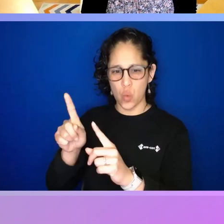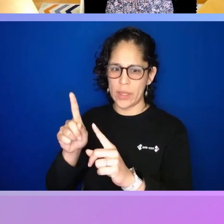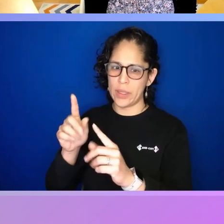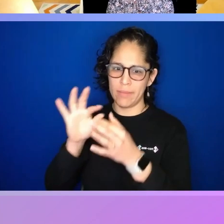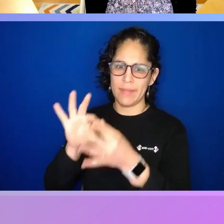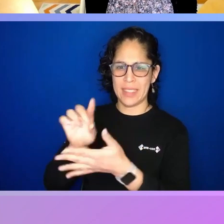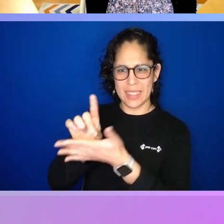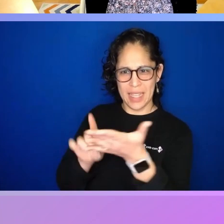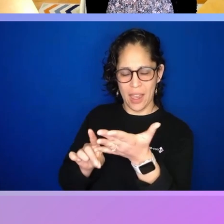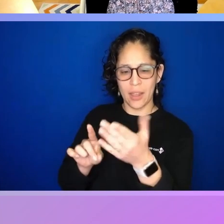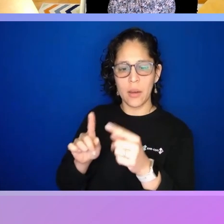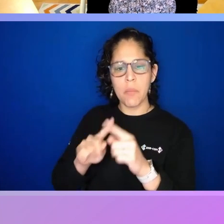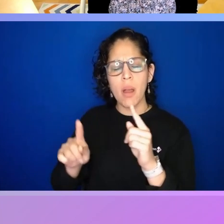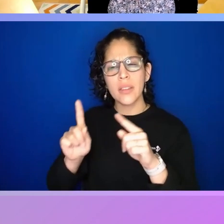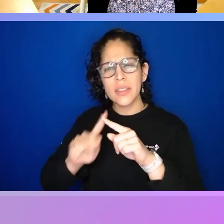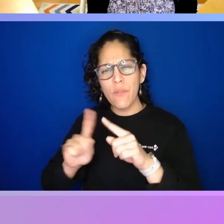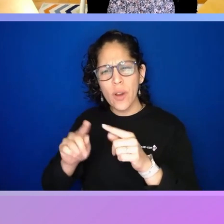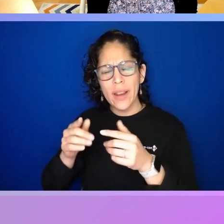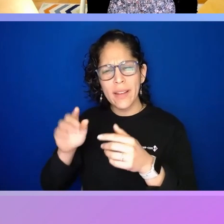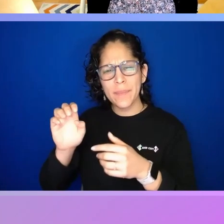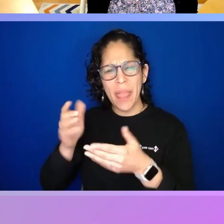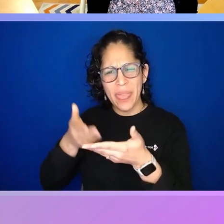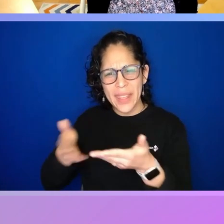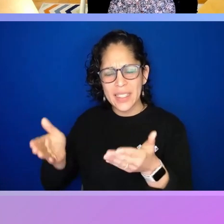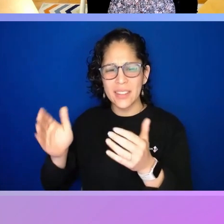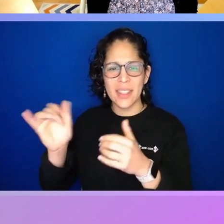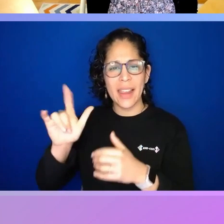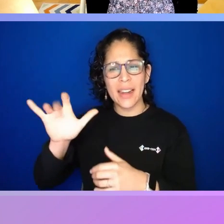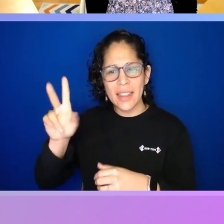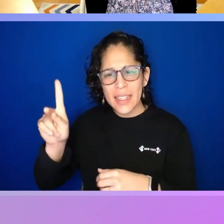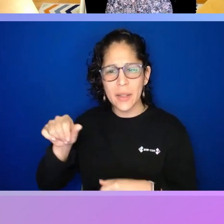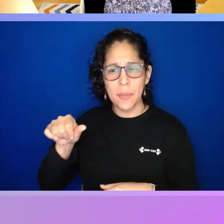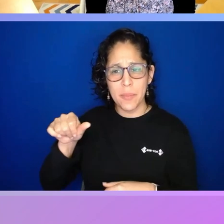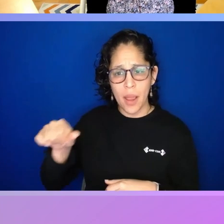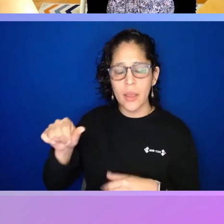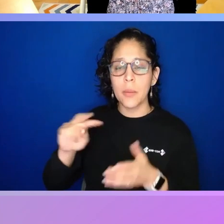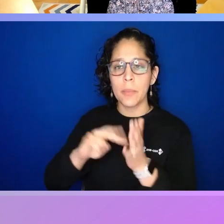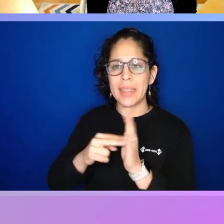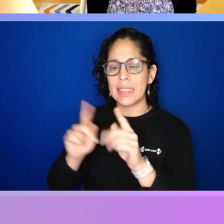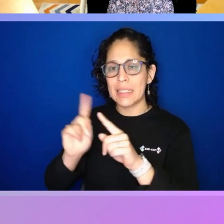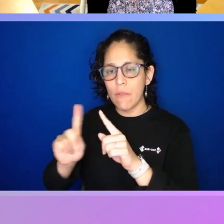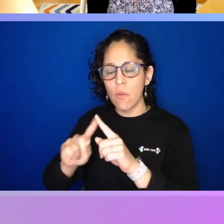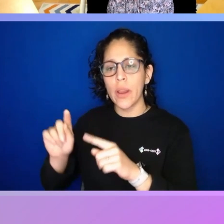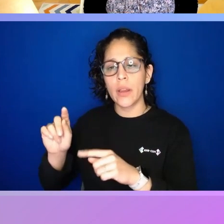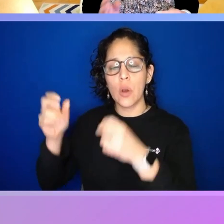beyond RGB, HSL, HSL a, and more excitingly you can put CSS variable names, even with comments in there. It's